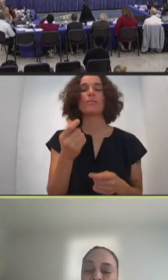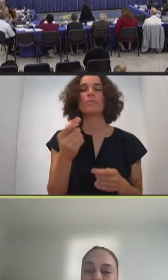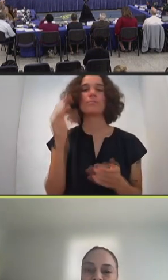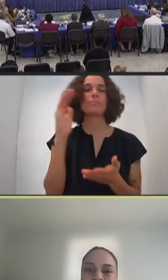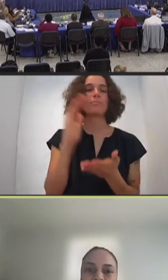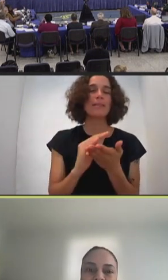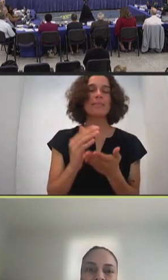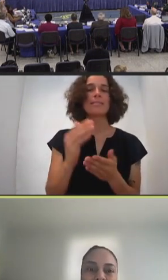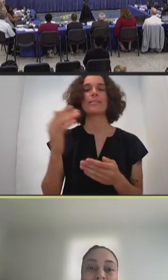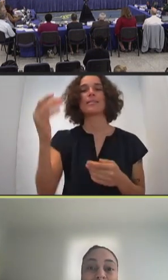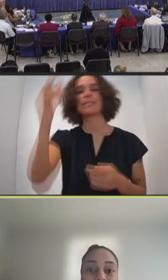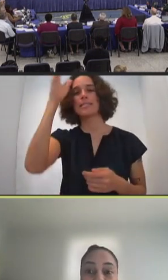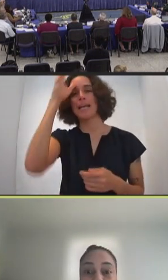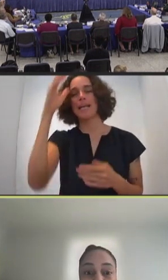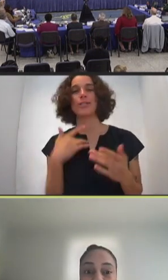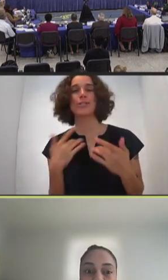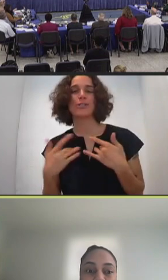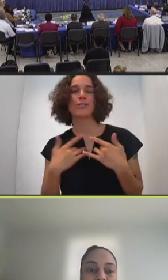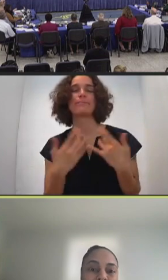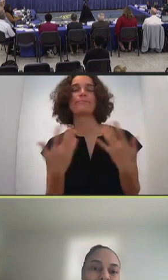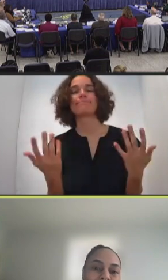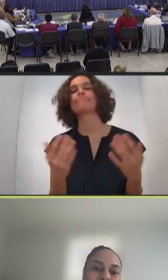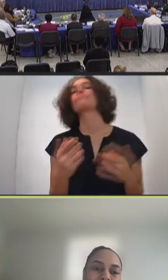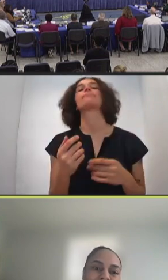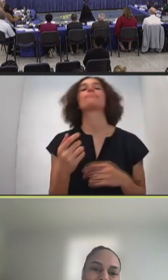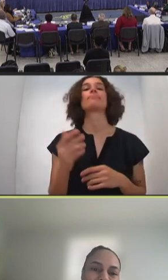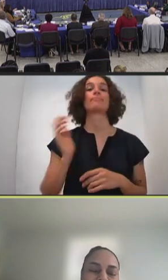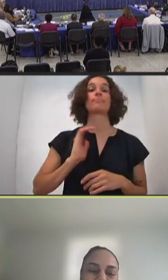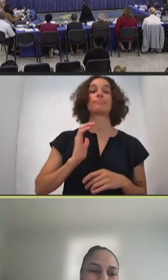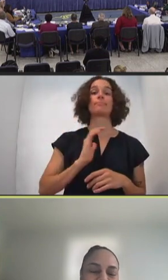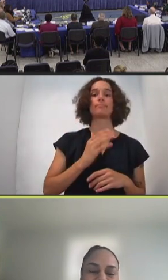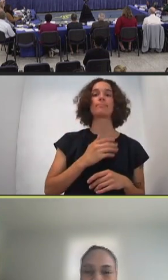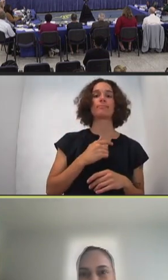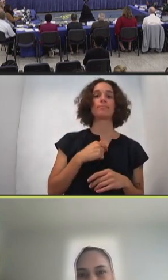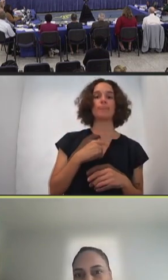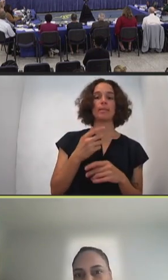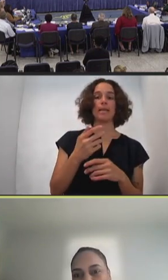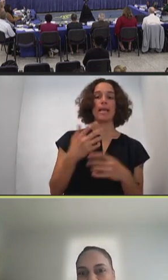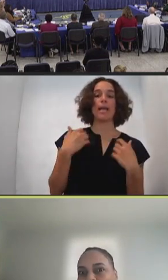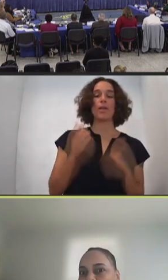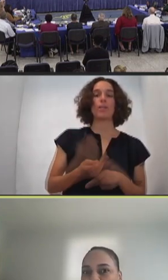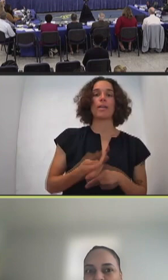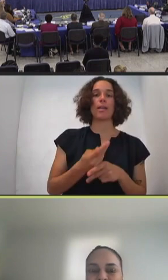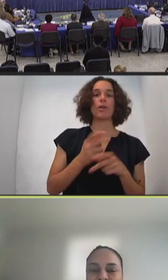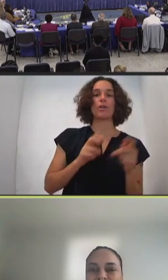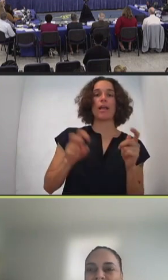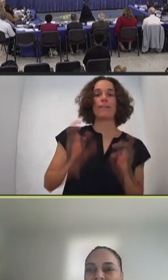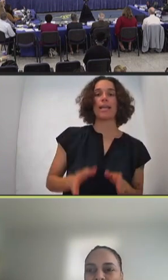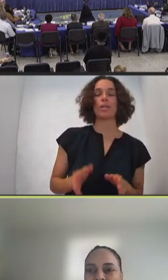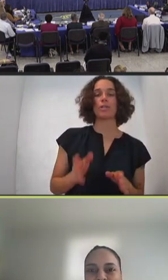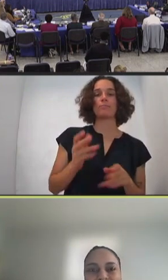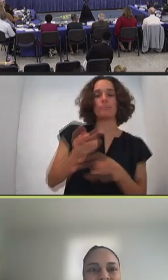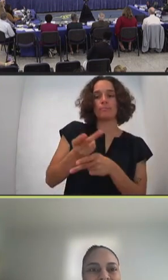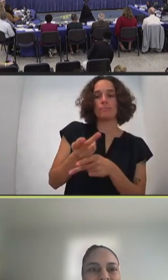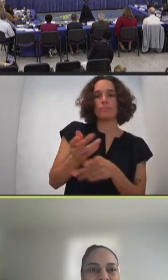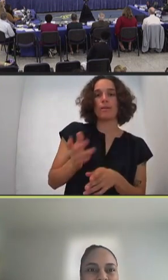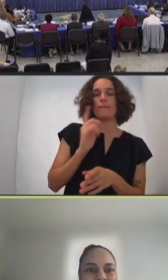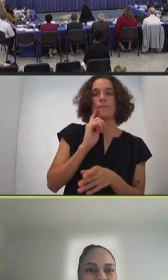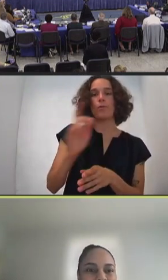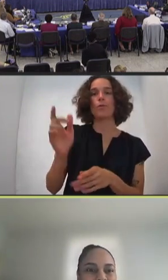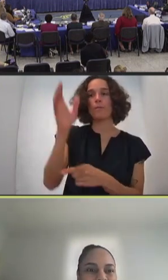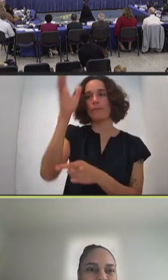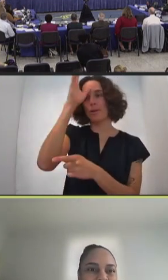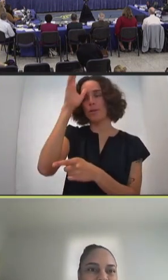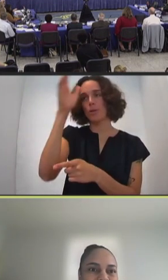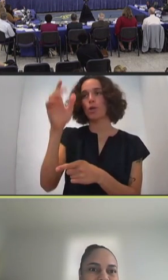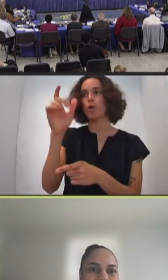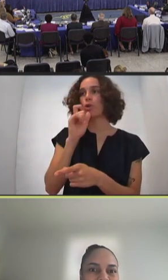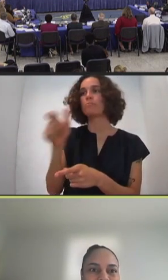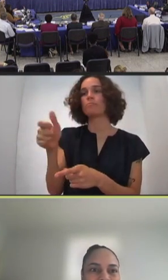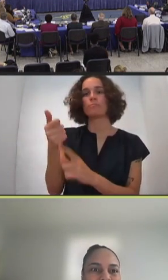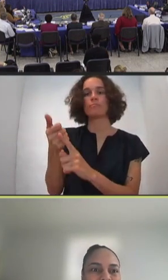healthcare navigator to a very ailing father, I think these ads just really hit home. Next slide.